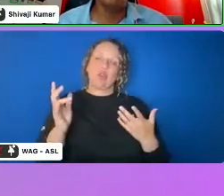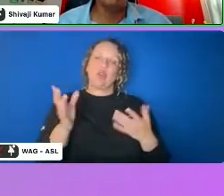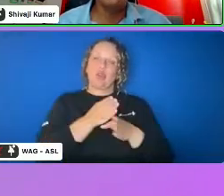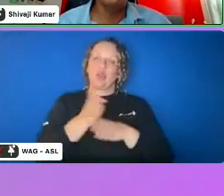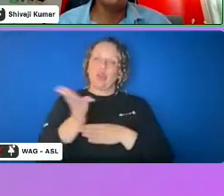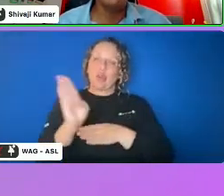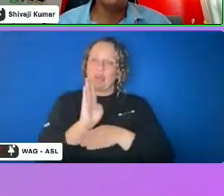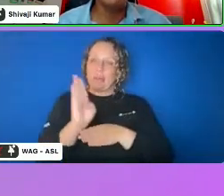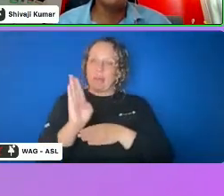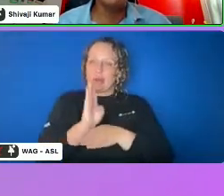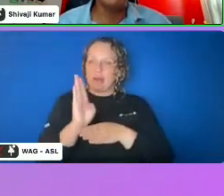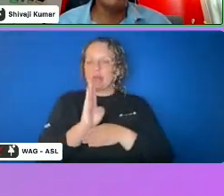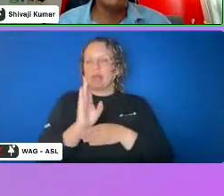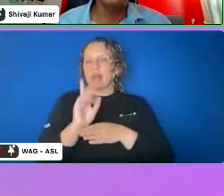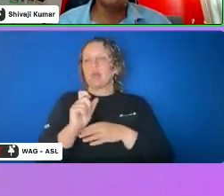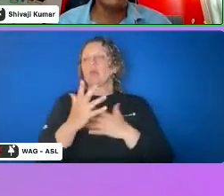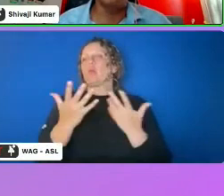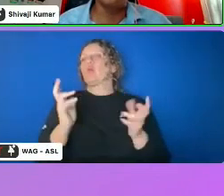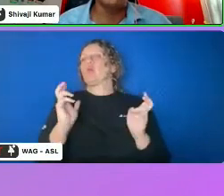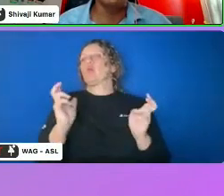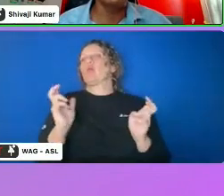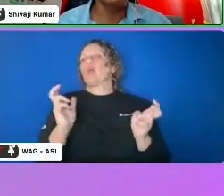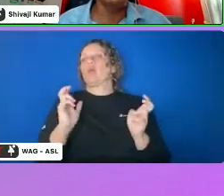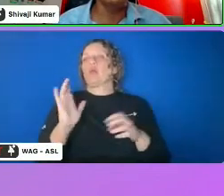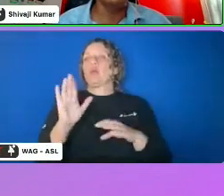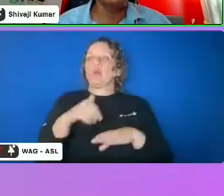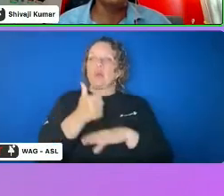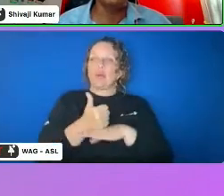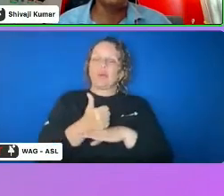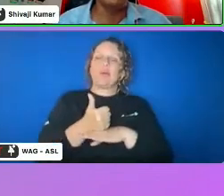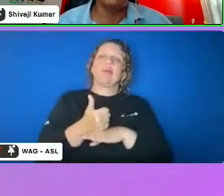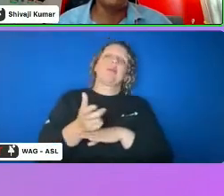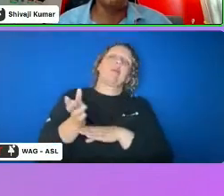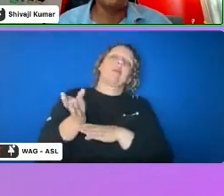to build an enterprise-wide strategic roadmap